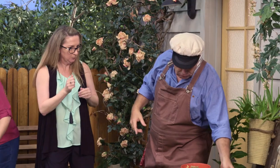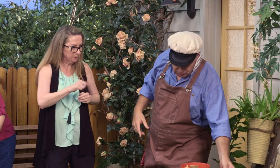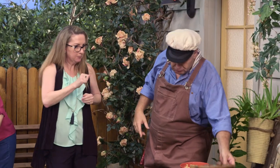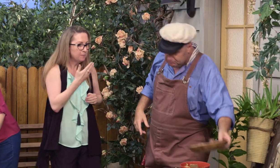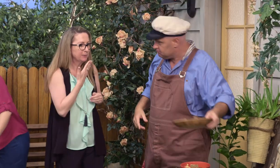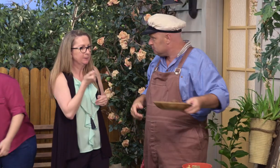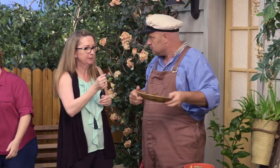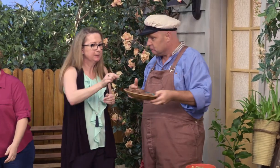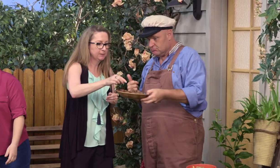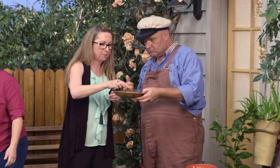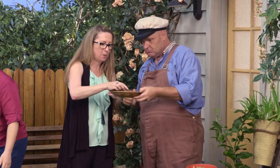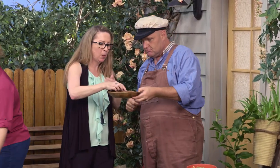Can I have one, please? Thank you. Mm, yes.